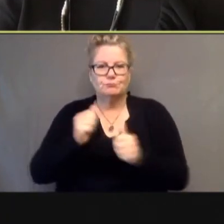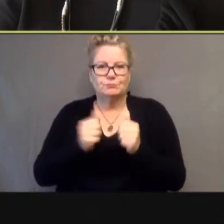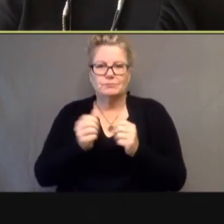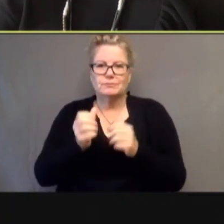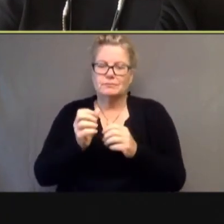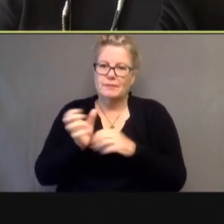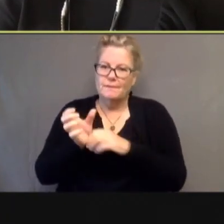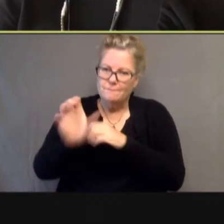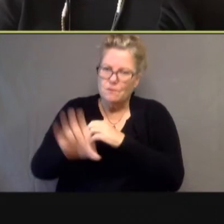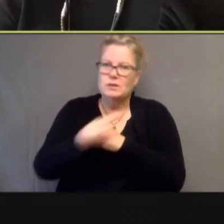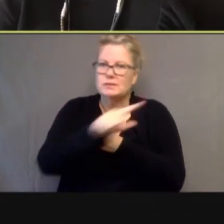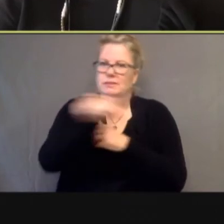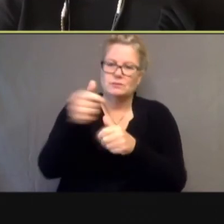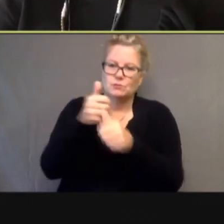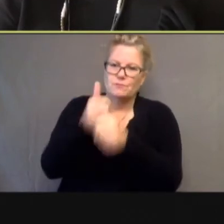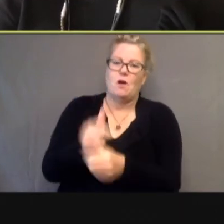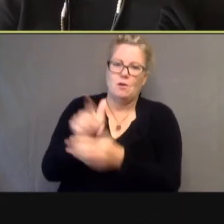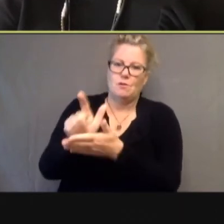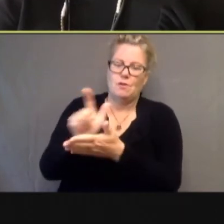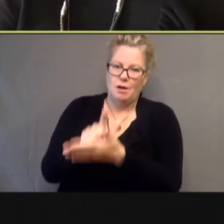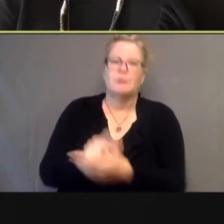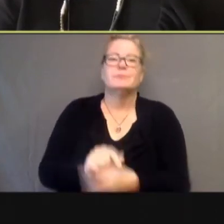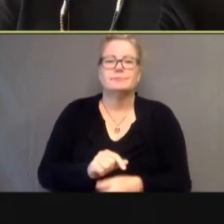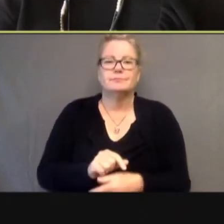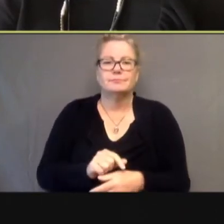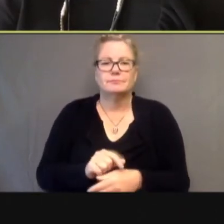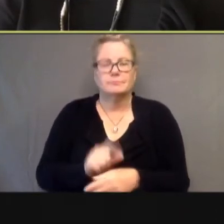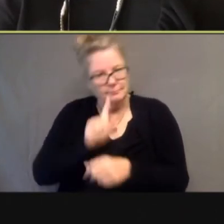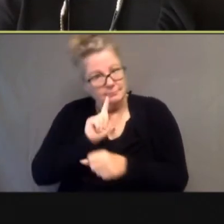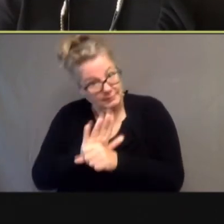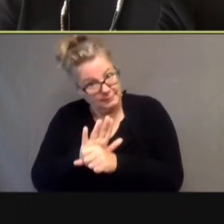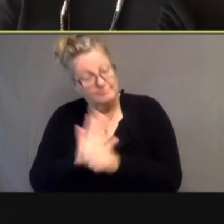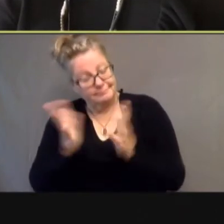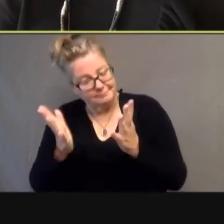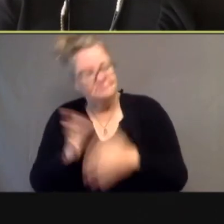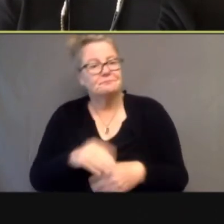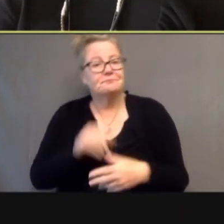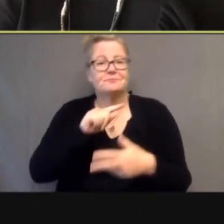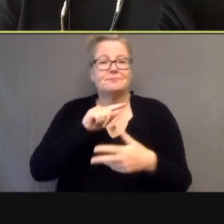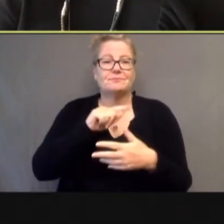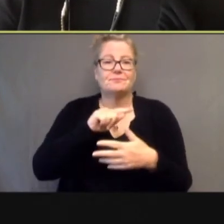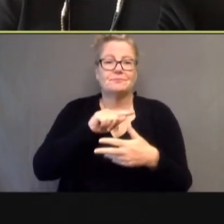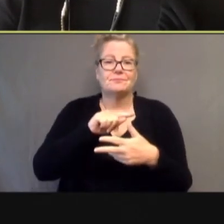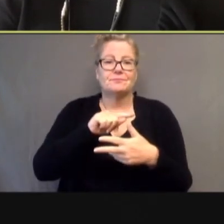guarantees. There are three federal agencies, the US Department of Education, that's appropriate